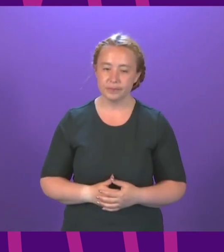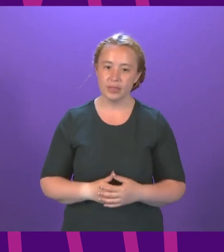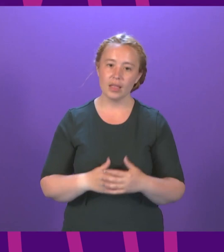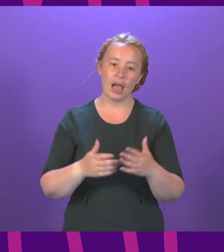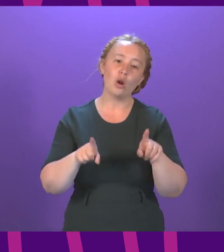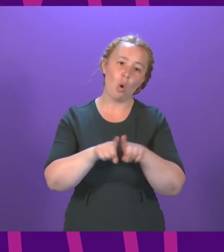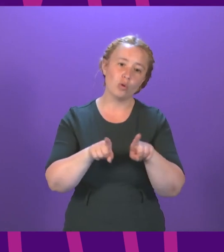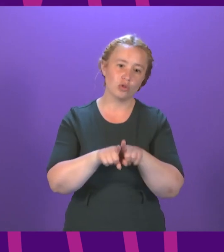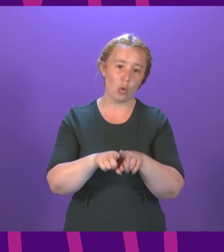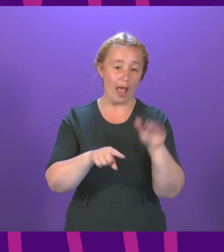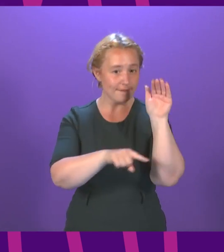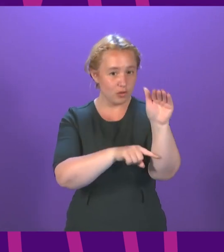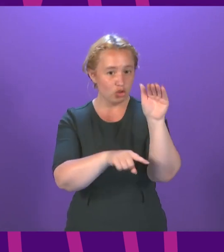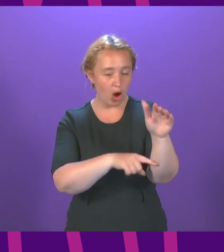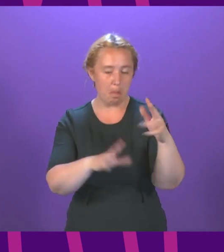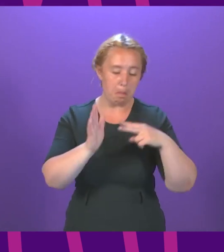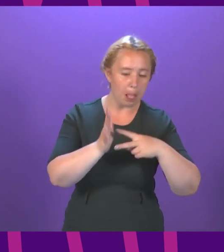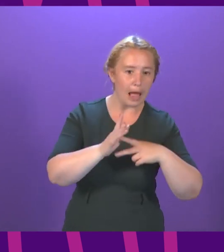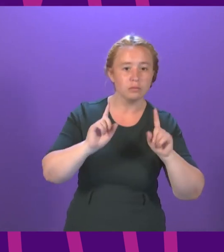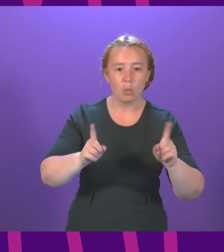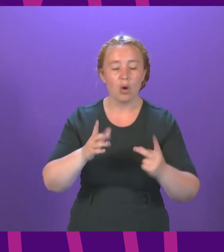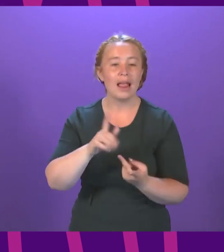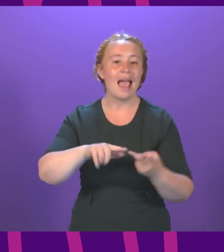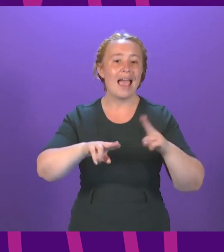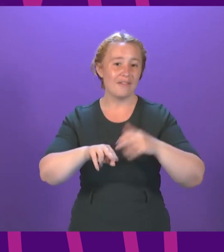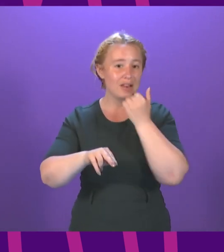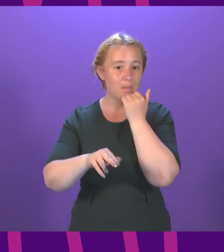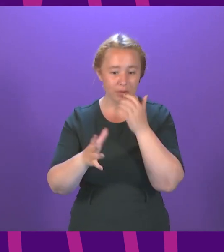will do in the future should case numbers start to rise again, which I hope will not happen.